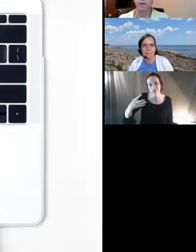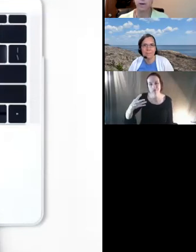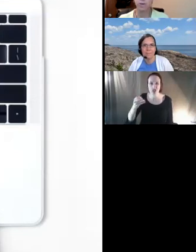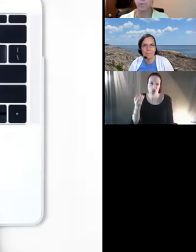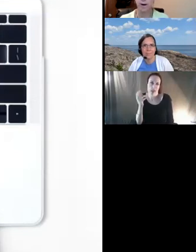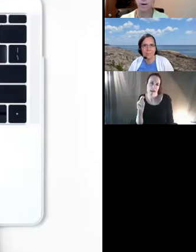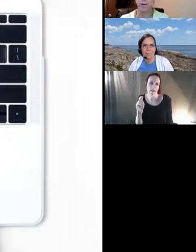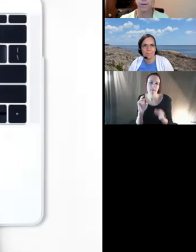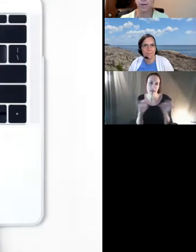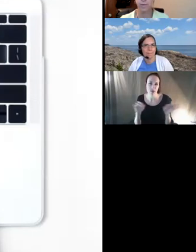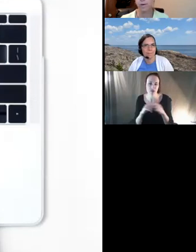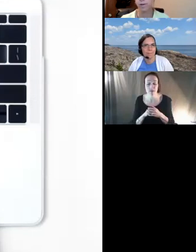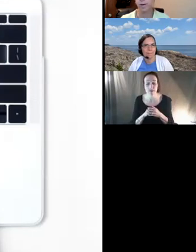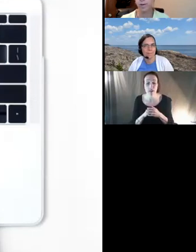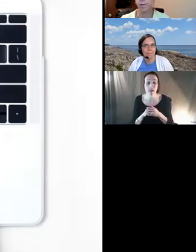This training does provide continuing education units